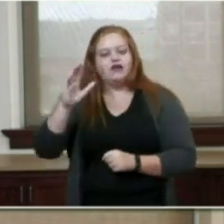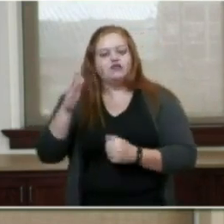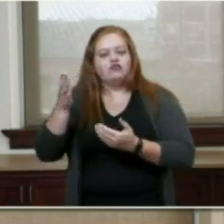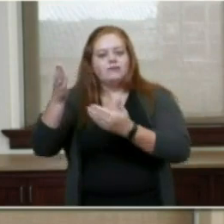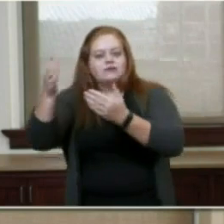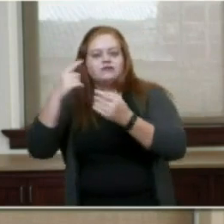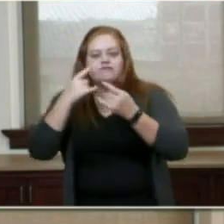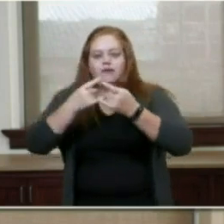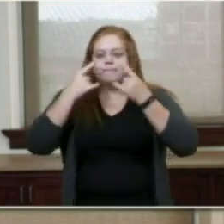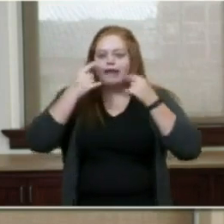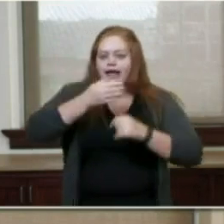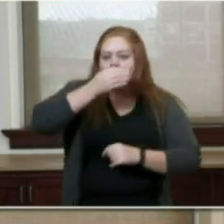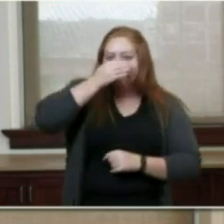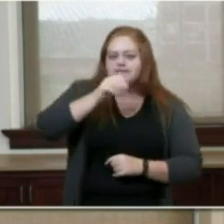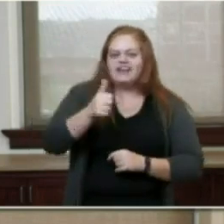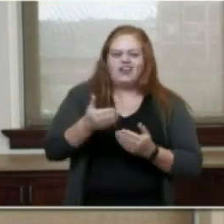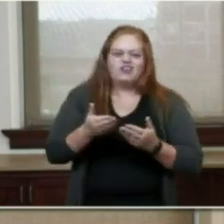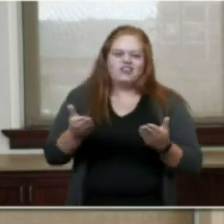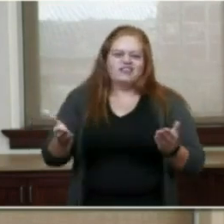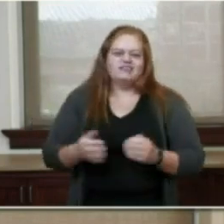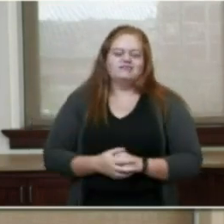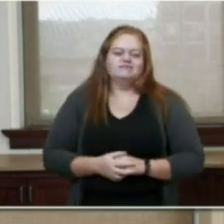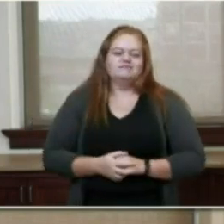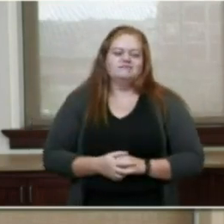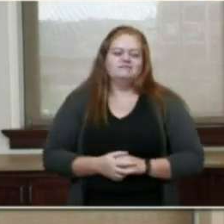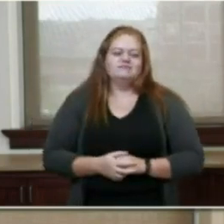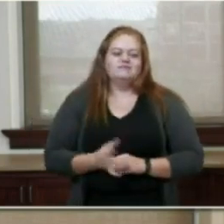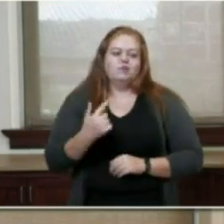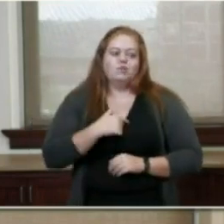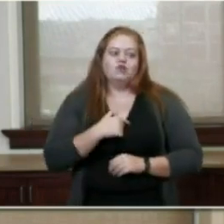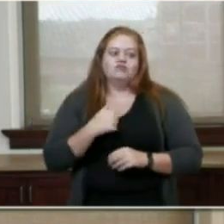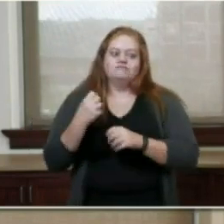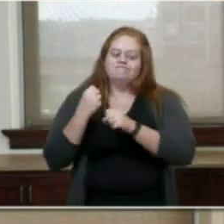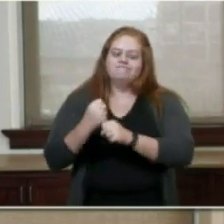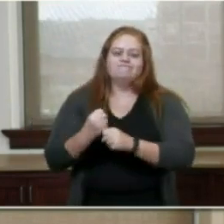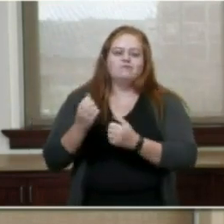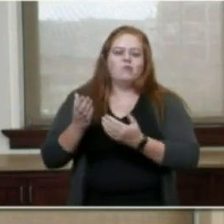masking and other things. And we were strongly recommending that people